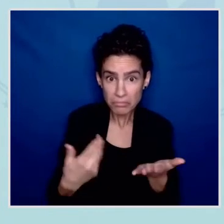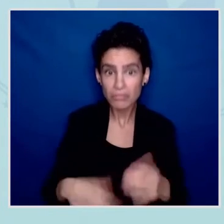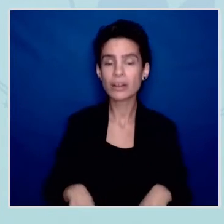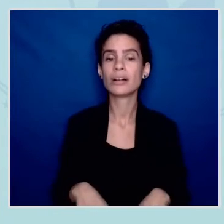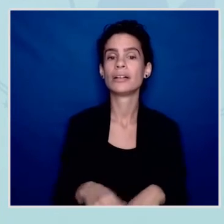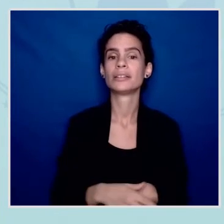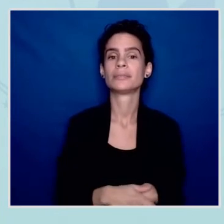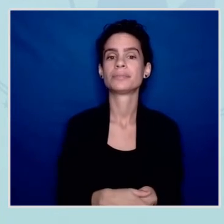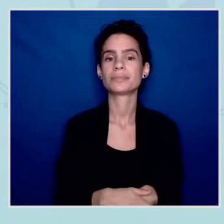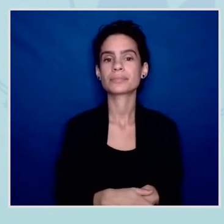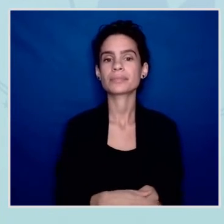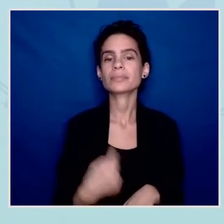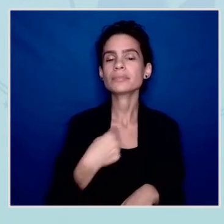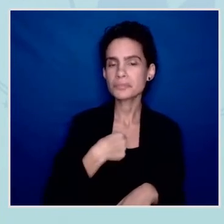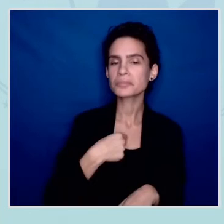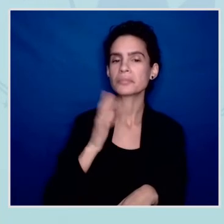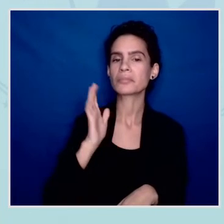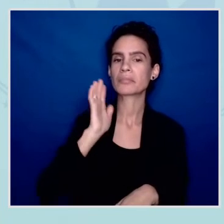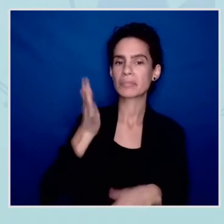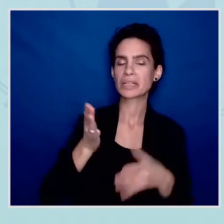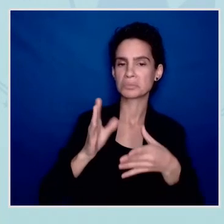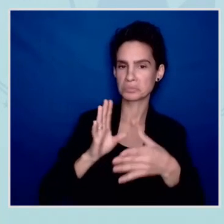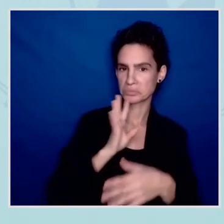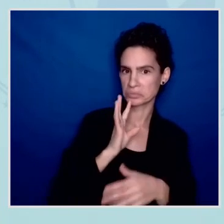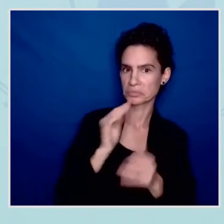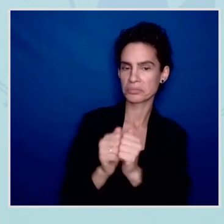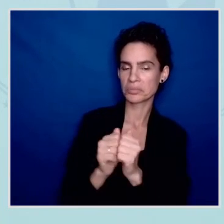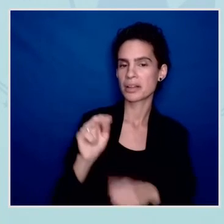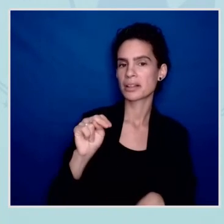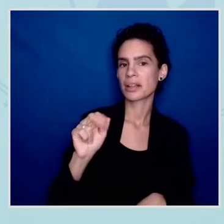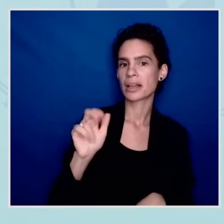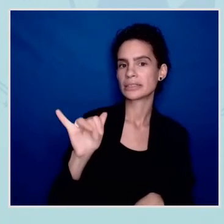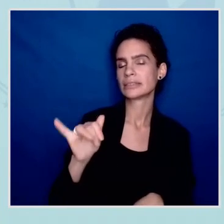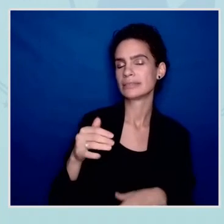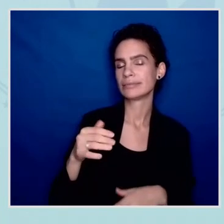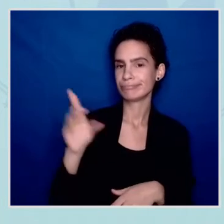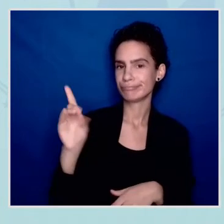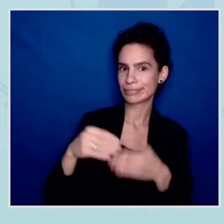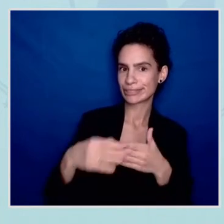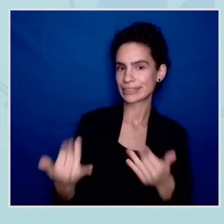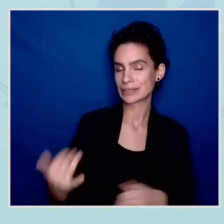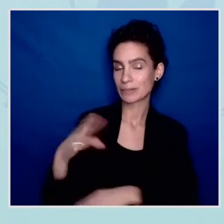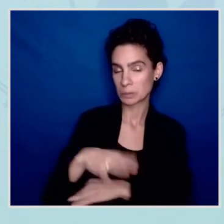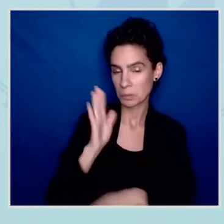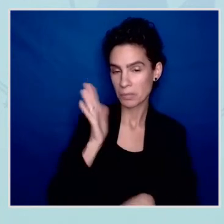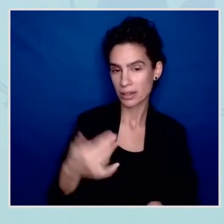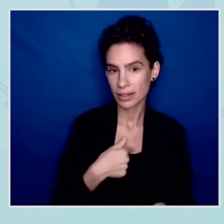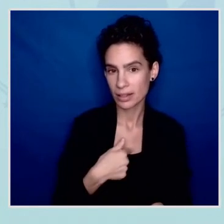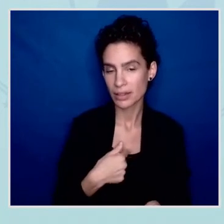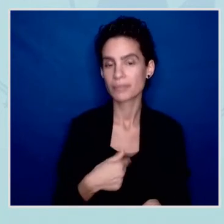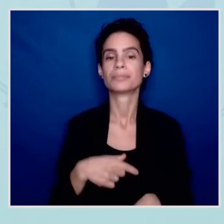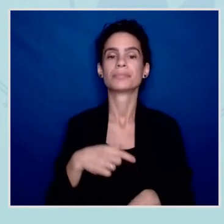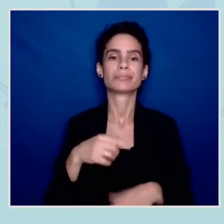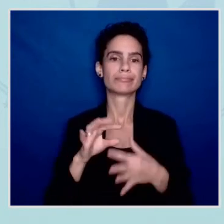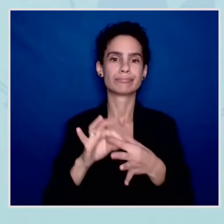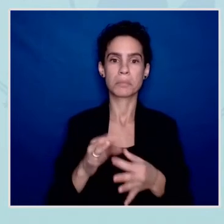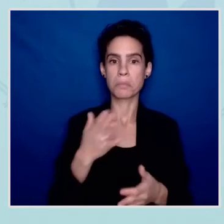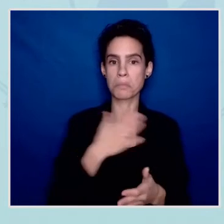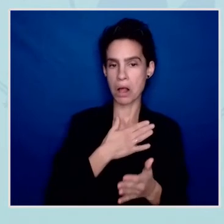IF A DEMOCRATIC MEMBER OF CONGRESS WERE TO CALL AND ASK FOR YOUR ADVICE ABOUT WHETHER THEY SHOULD PROCEED WITH THIS, WHAT WOULD YOU TELL THEM? I WOULD TELL THEM THAT'S A